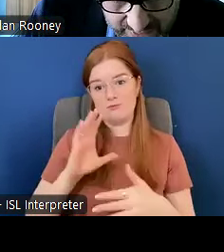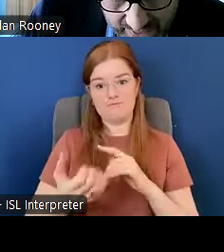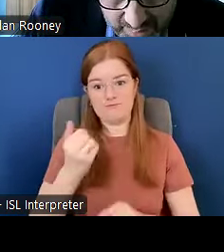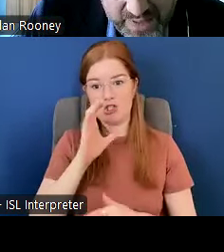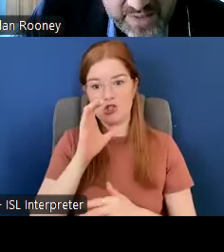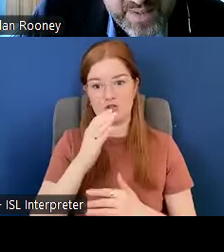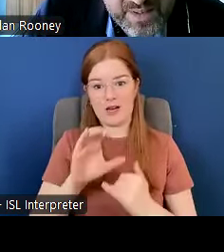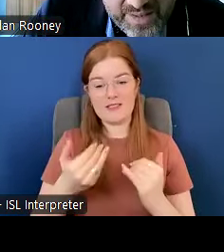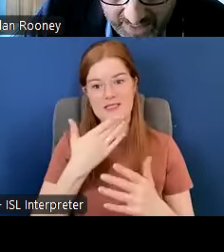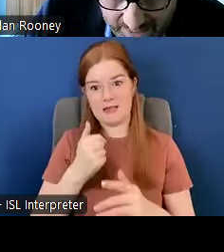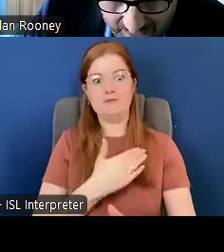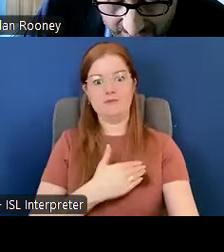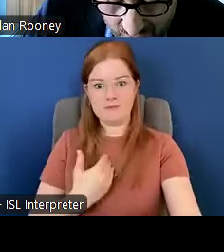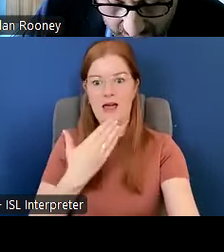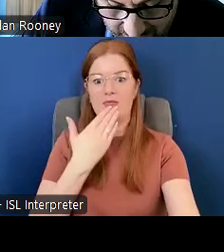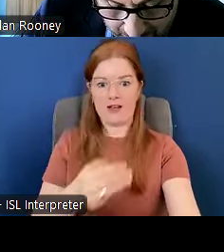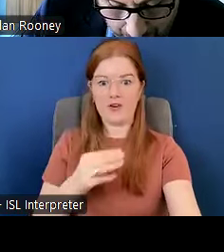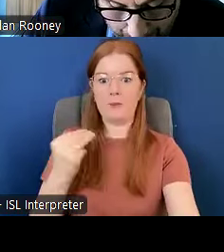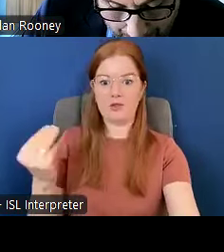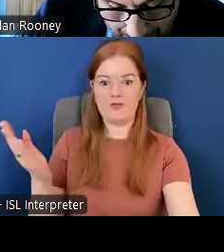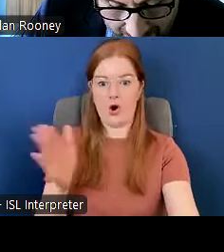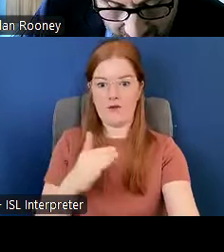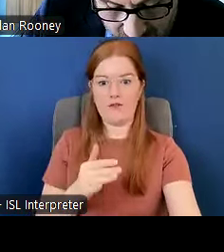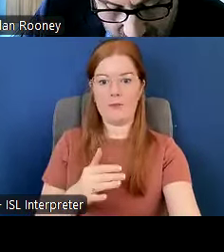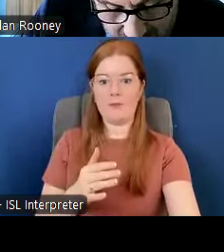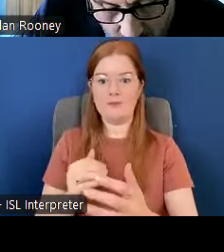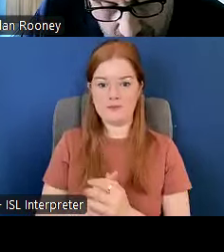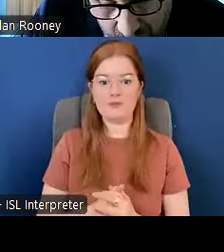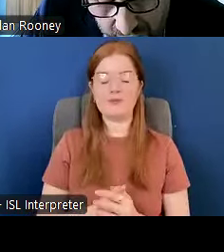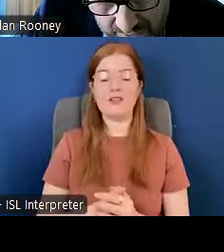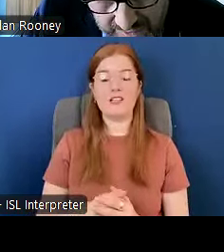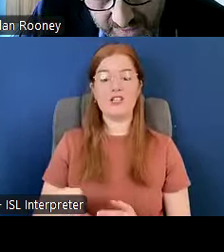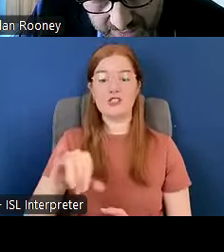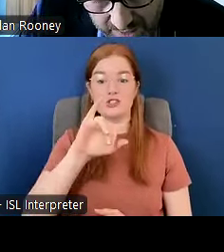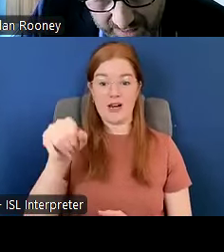extend my sincere thanks now to all of them. Jellett and Hone both received their